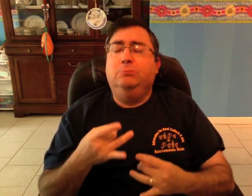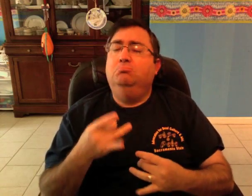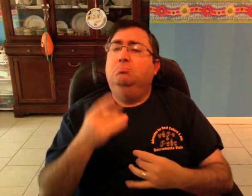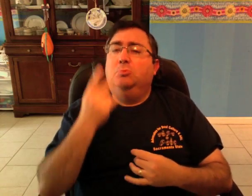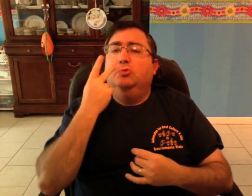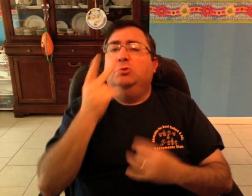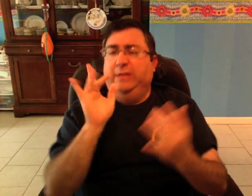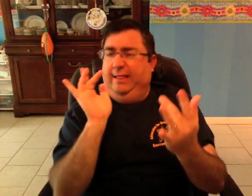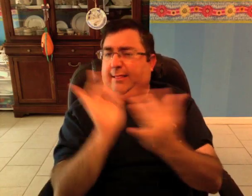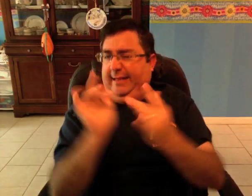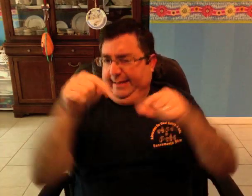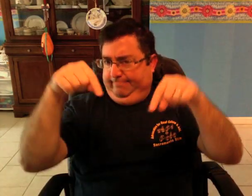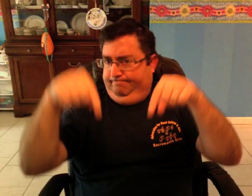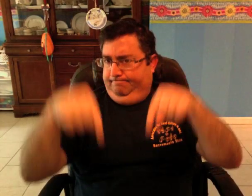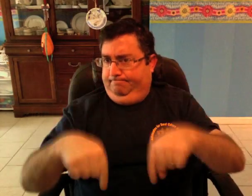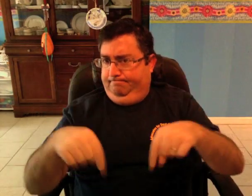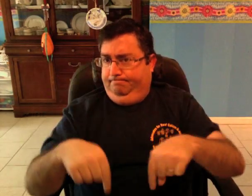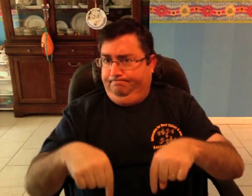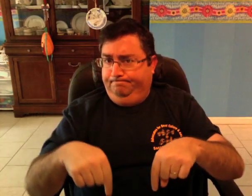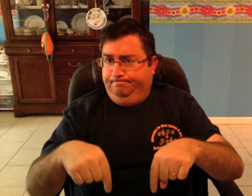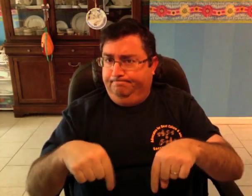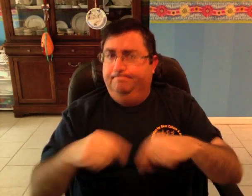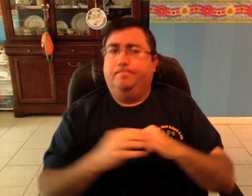You can see the link for the article below.